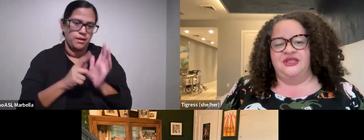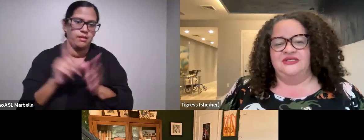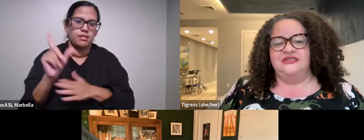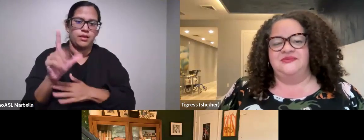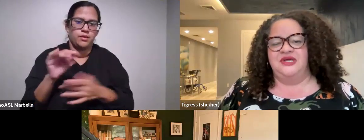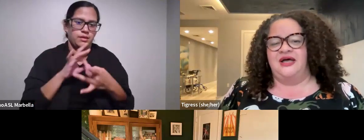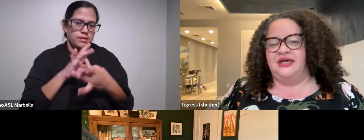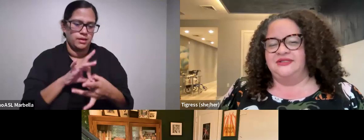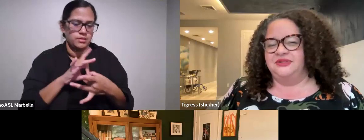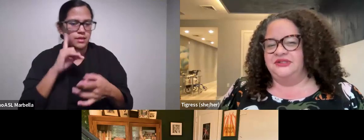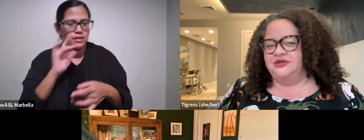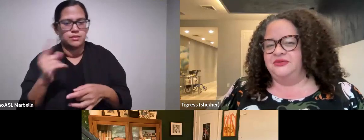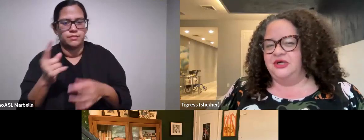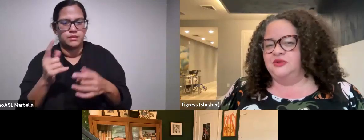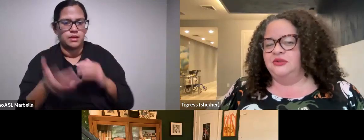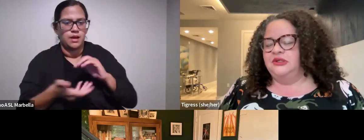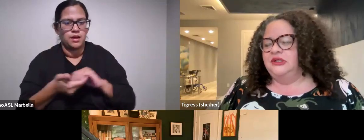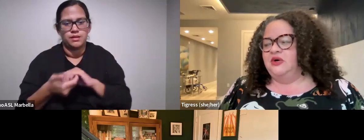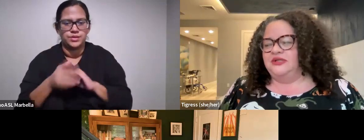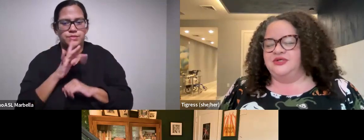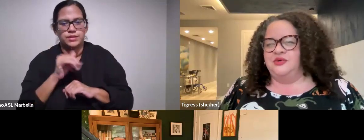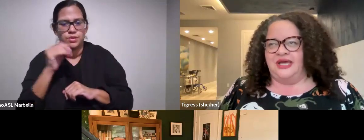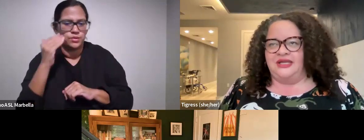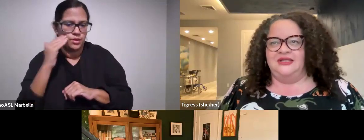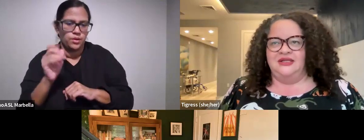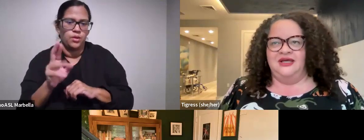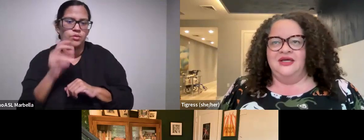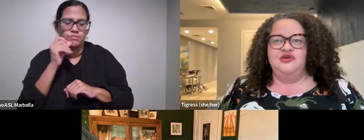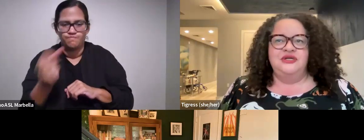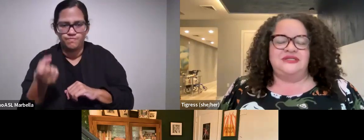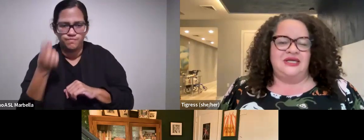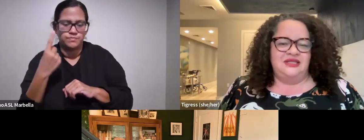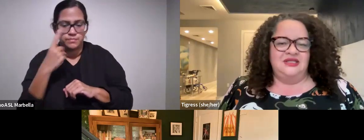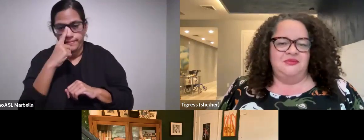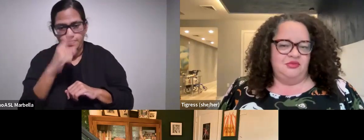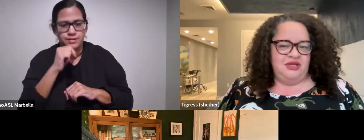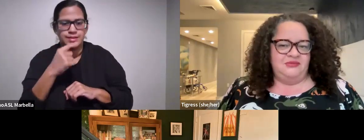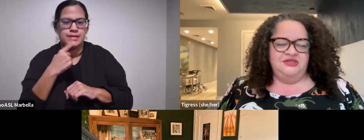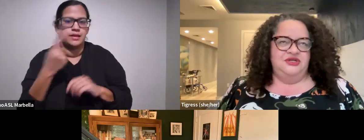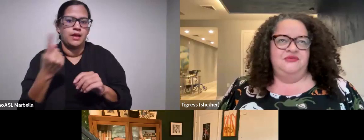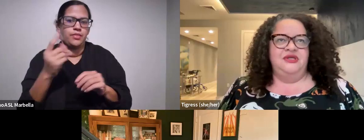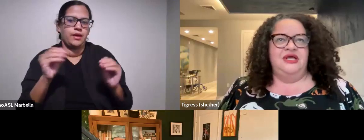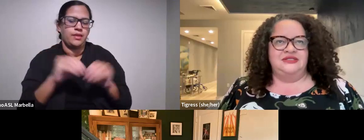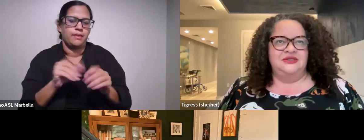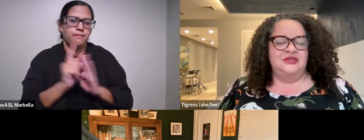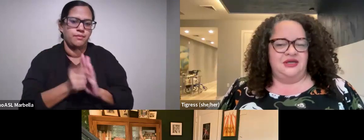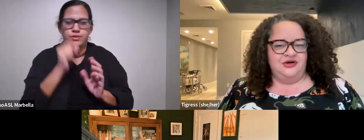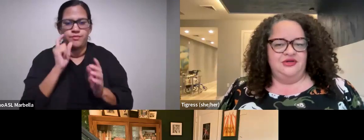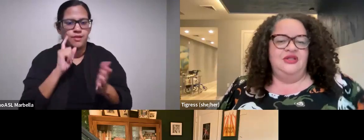I think this is something allies really don't know or don't get it that you didn't say anything in the moment because you didn't realize until later you